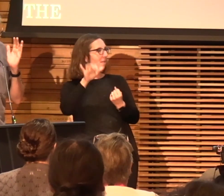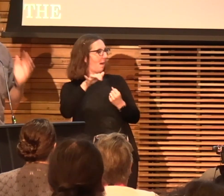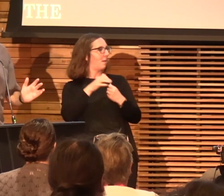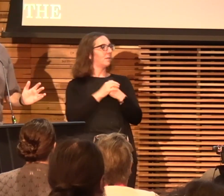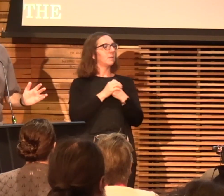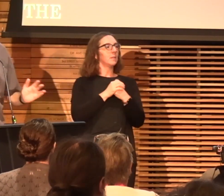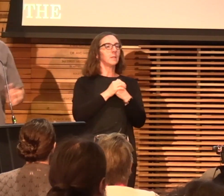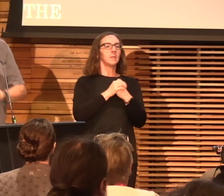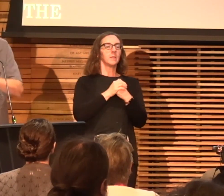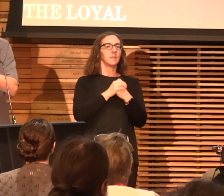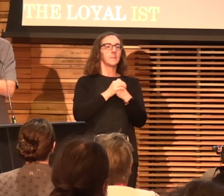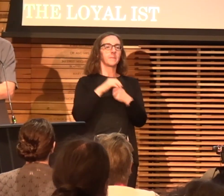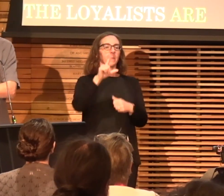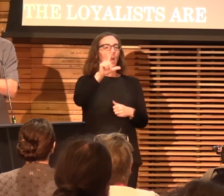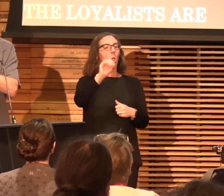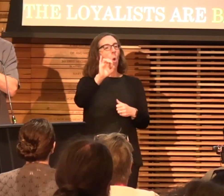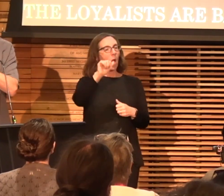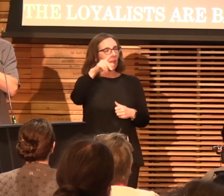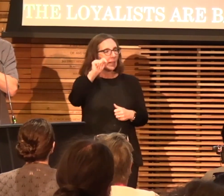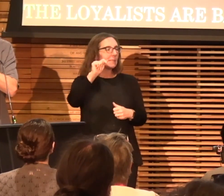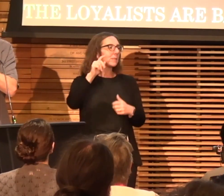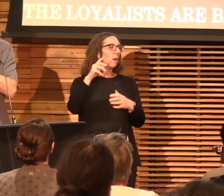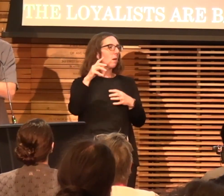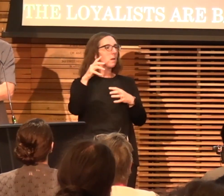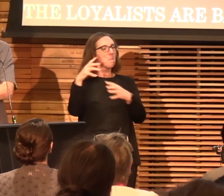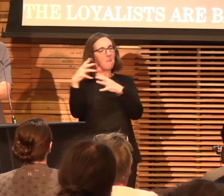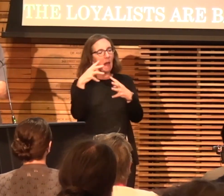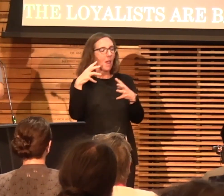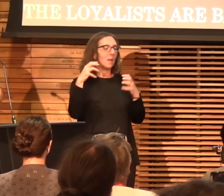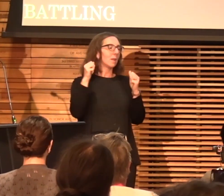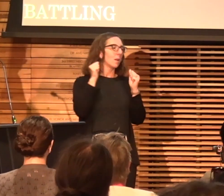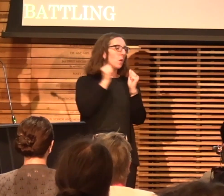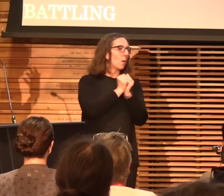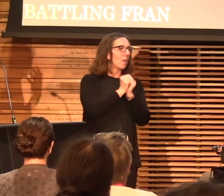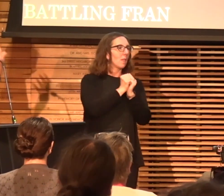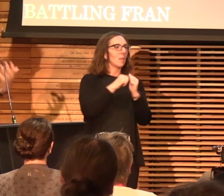The Loyalists're battling the Fascists, battling Francisco Franco.